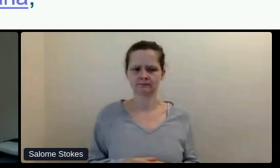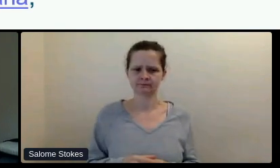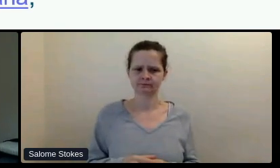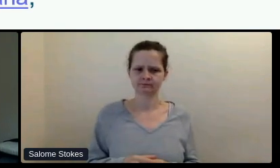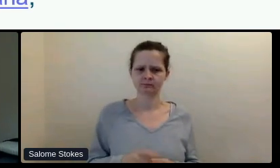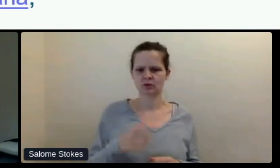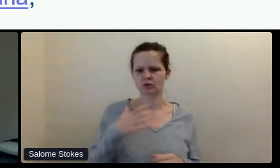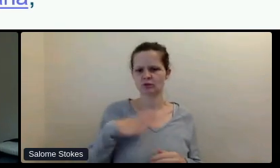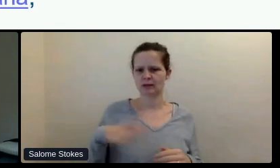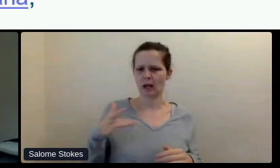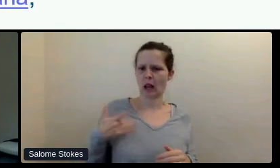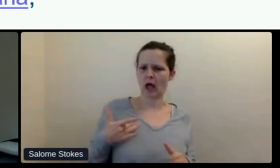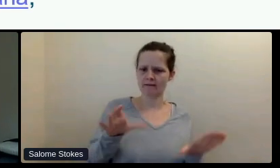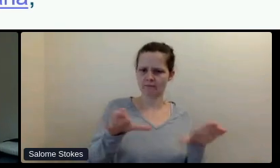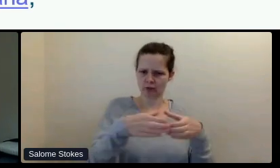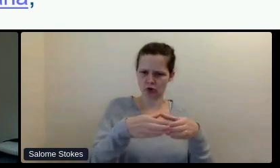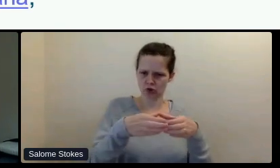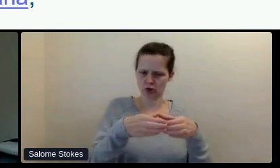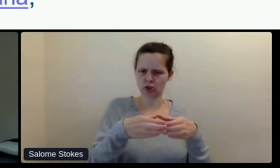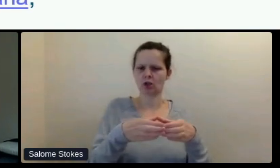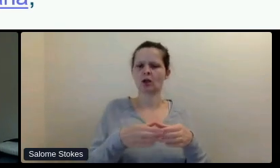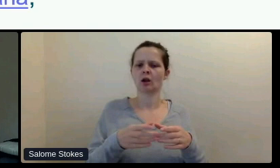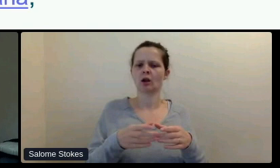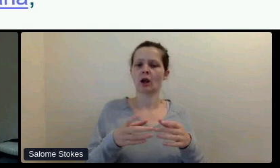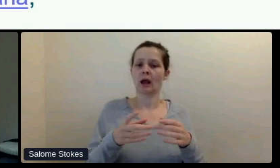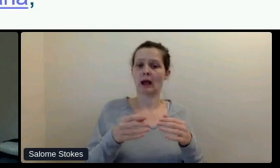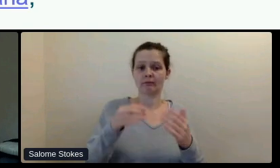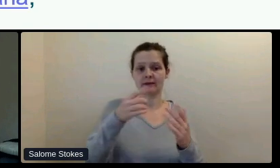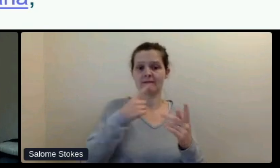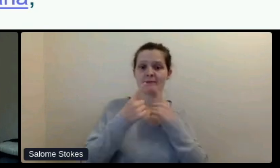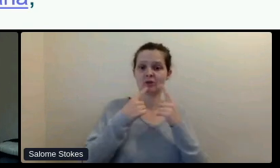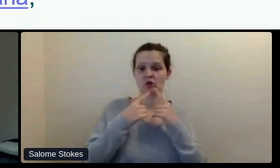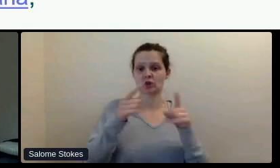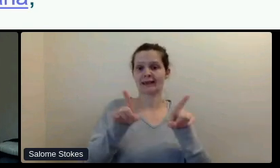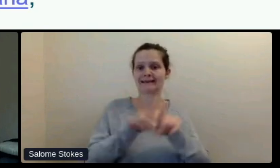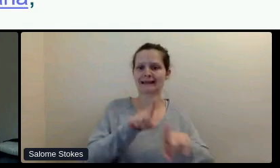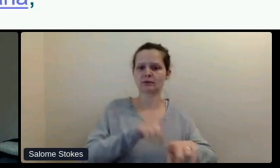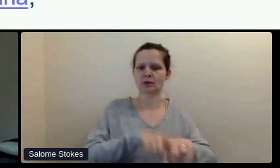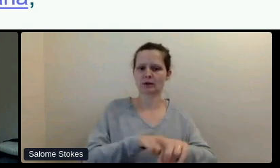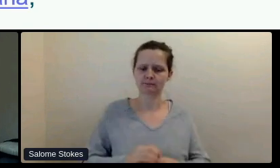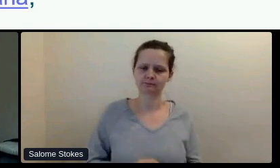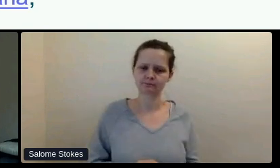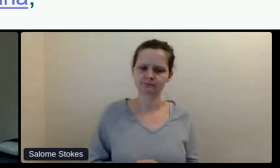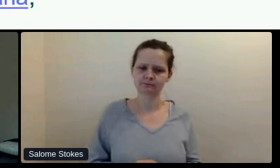The thing I've seen again and so I expect to be written to be read out but it needs to be added,